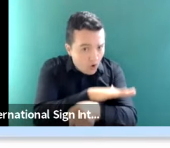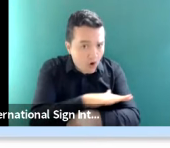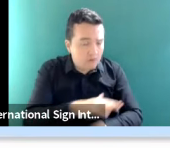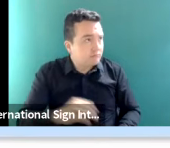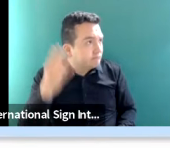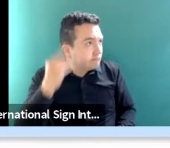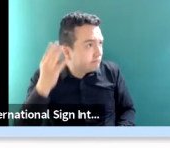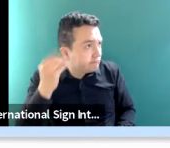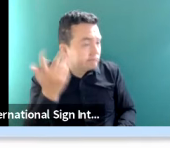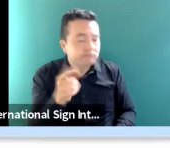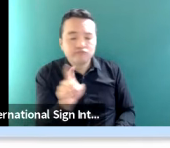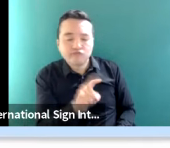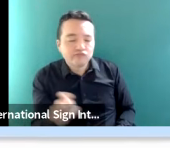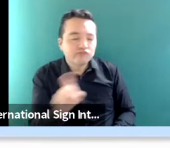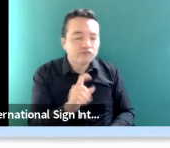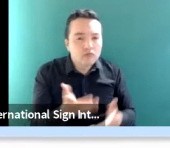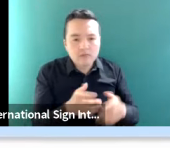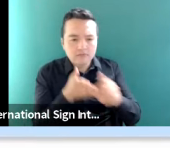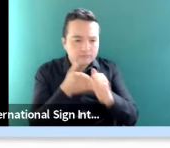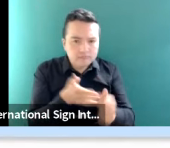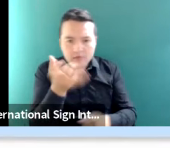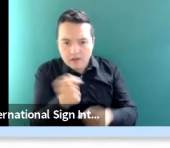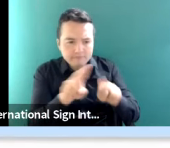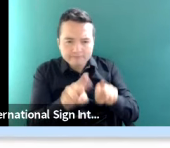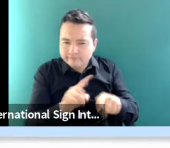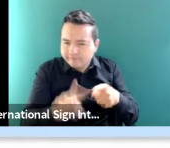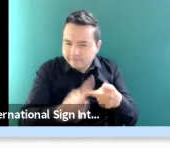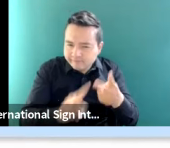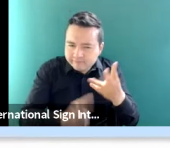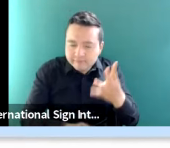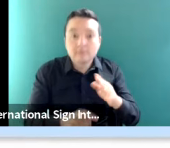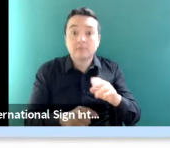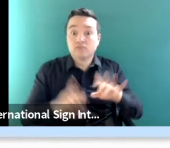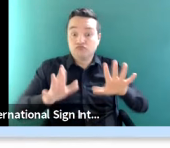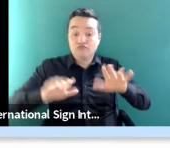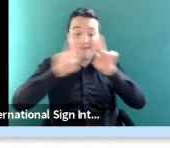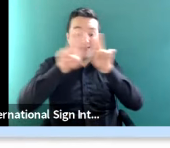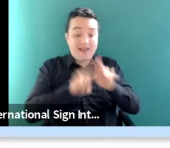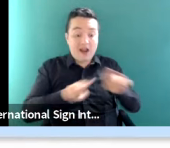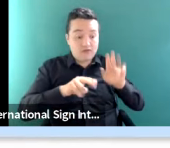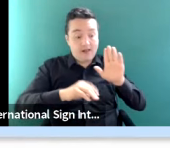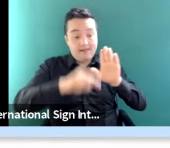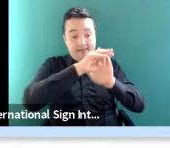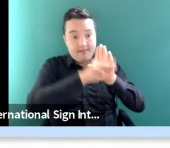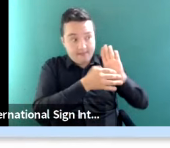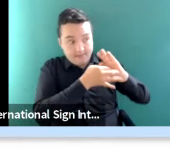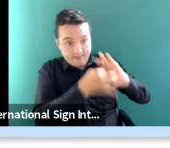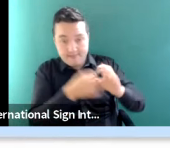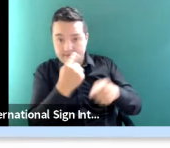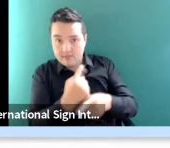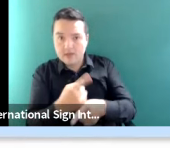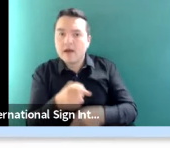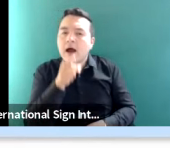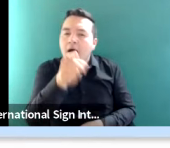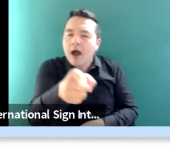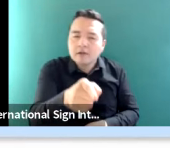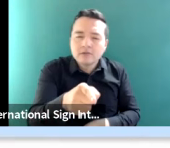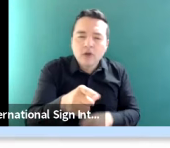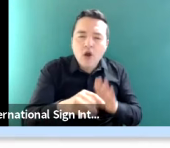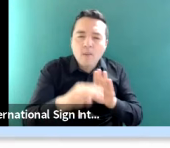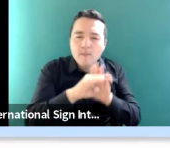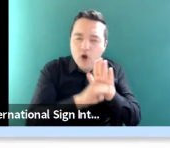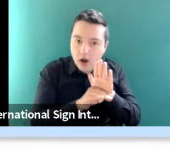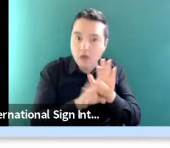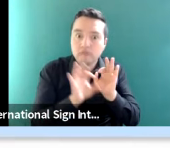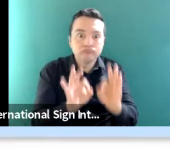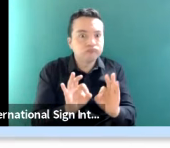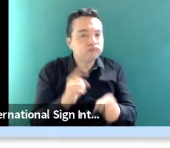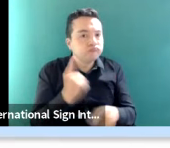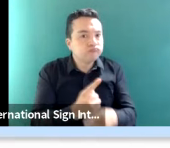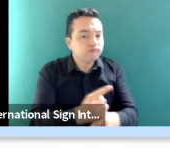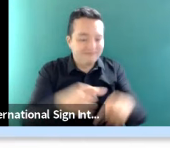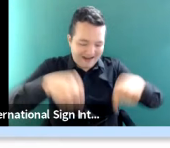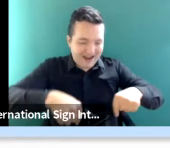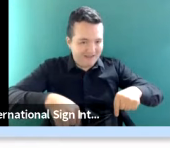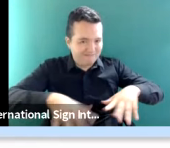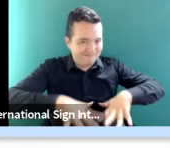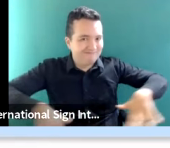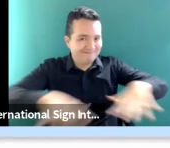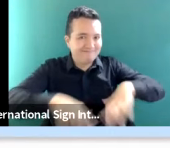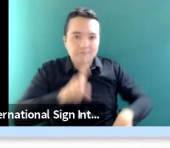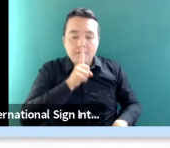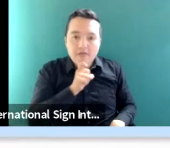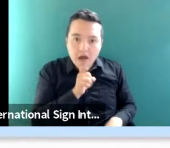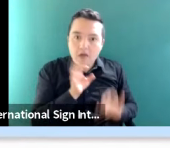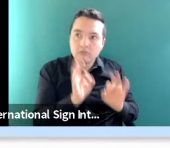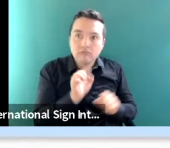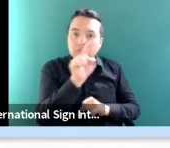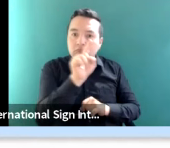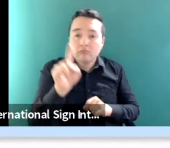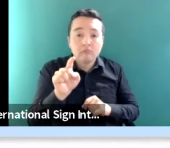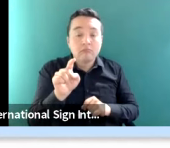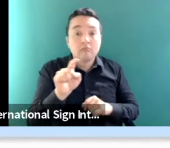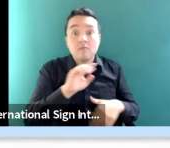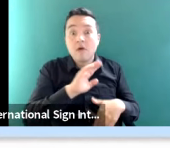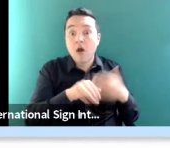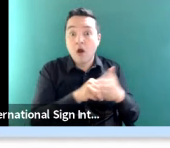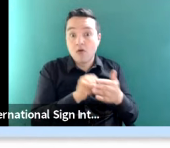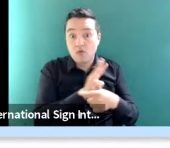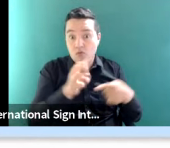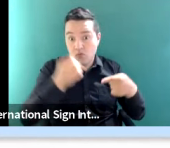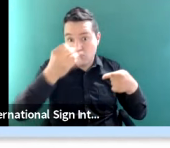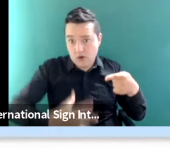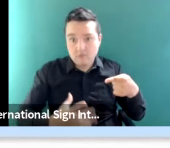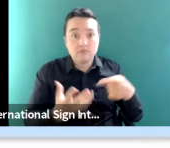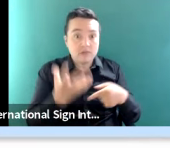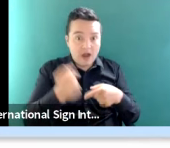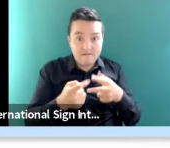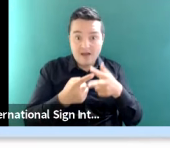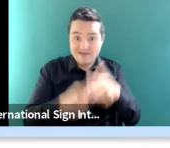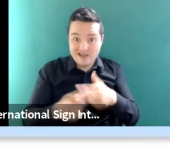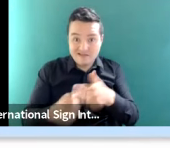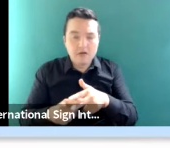In this program we are focusing on auditing the websites of the government and also nongovernmental entities.